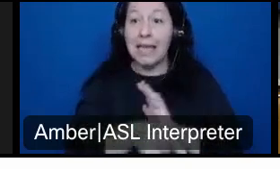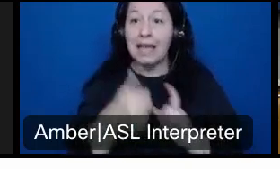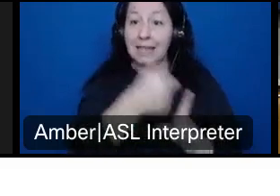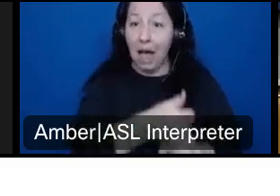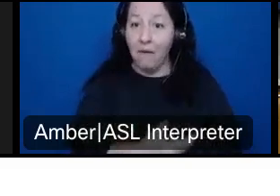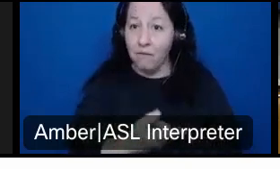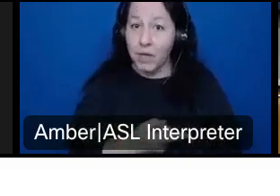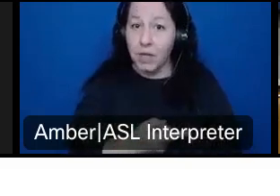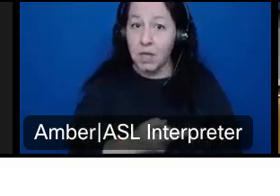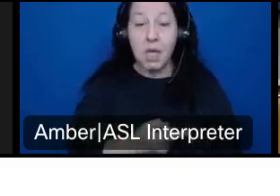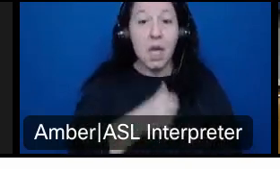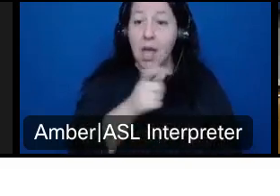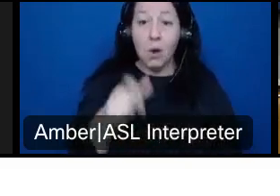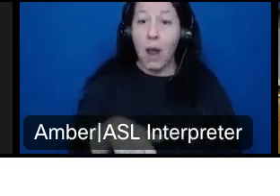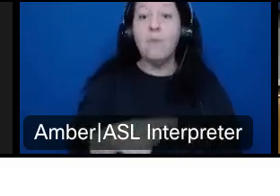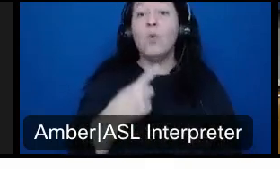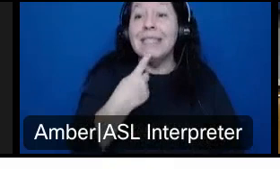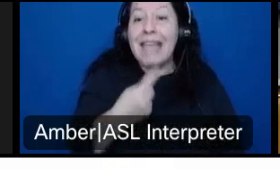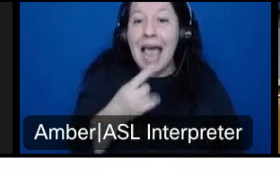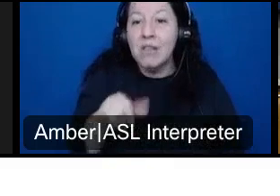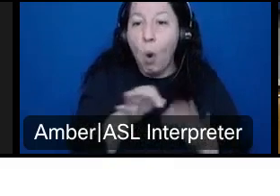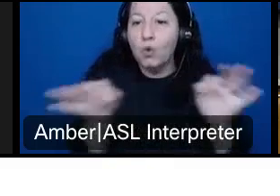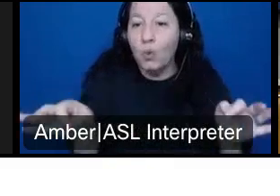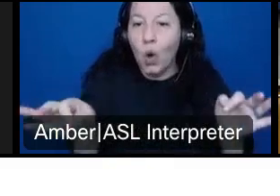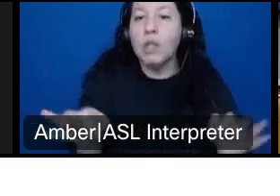They're not necessarily saying that they are going to imminently.